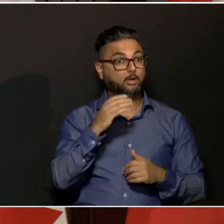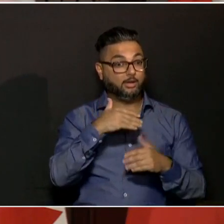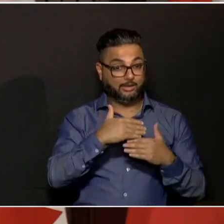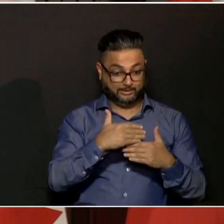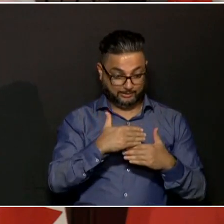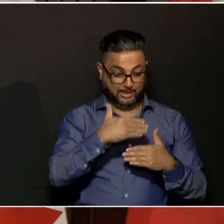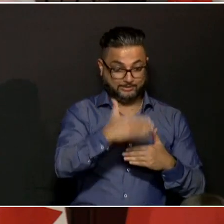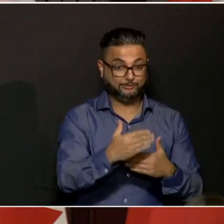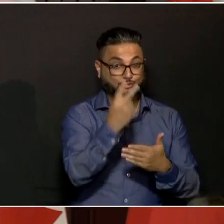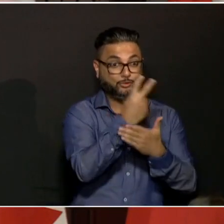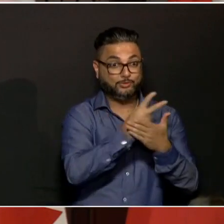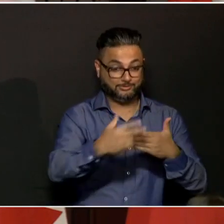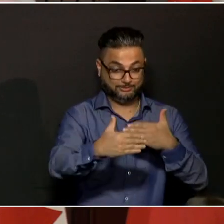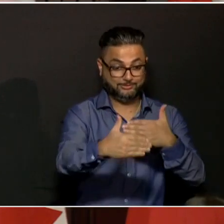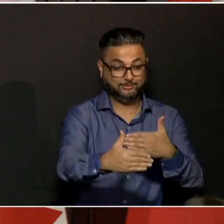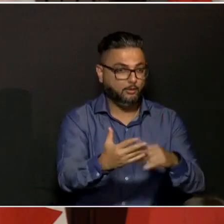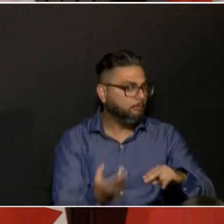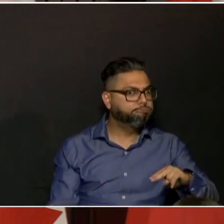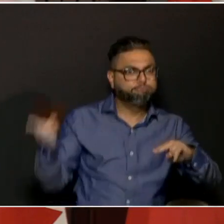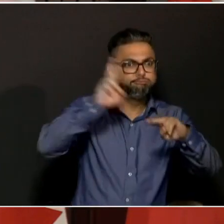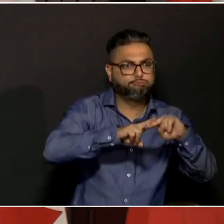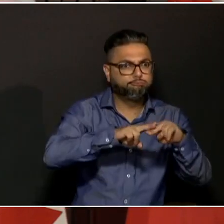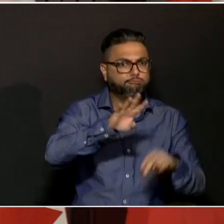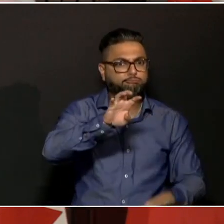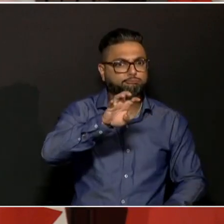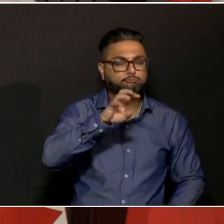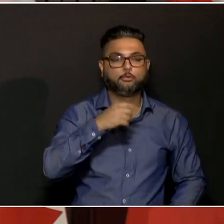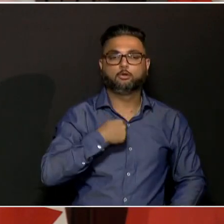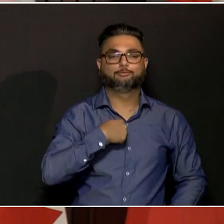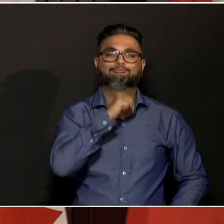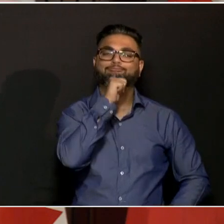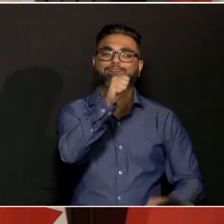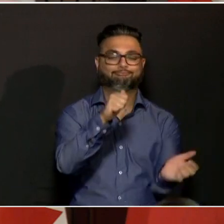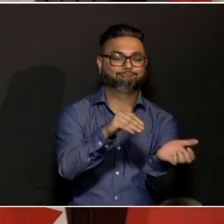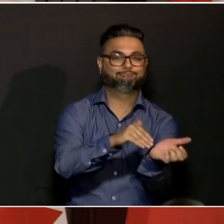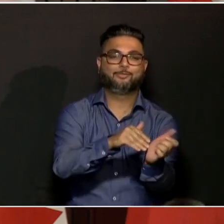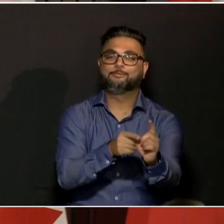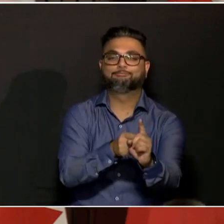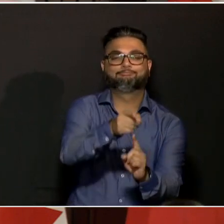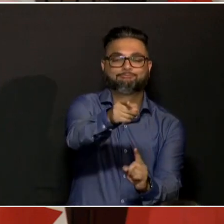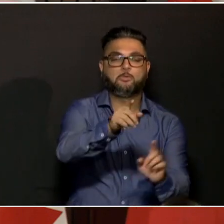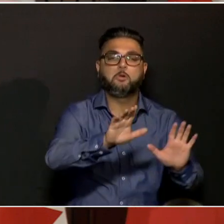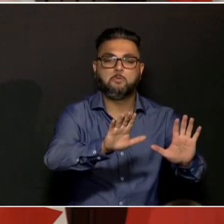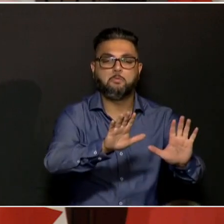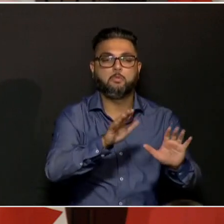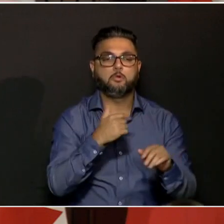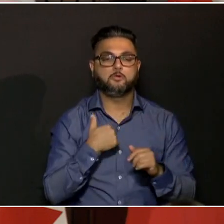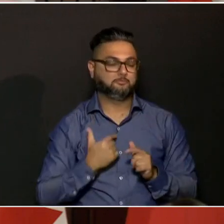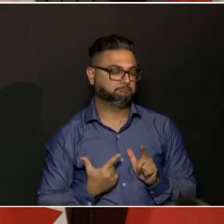jump up over for hundred cases I am not a medical professional I will let the chief medical officer